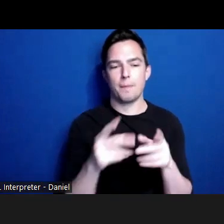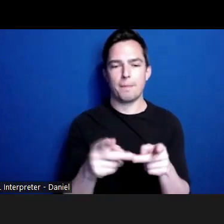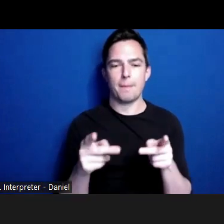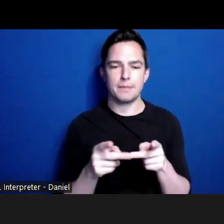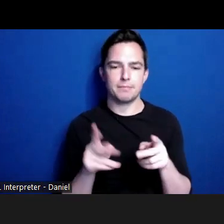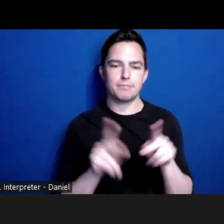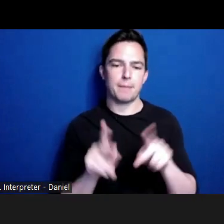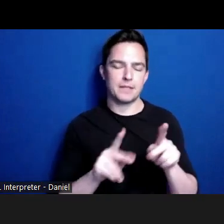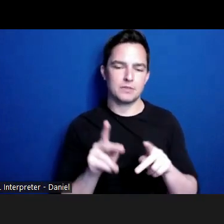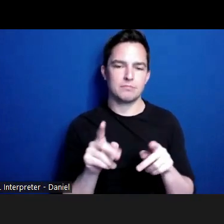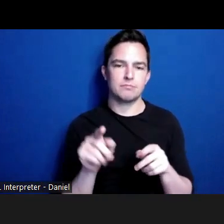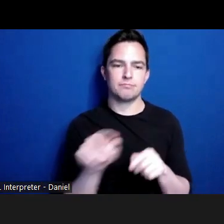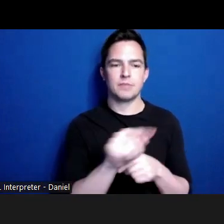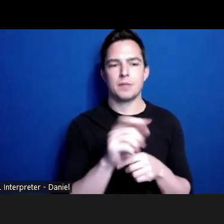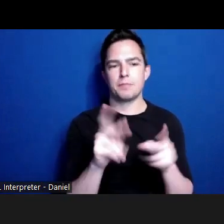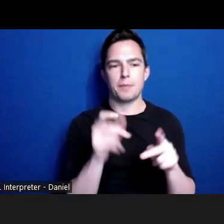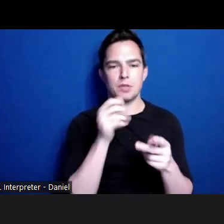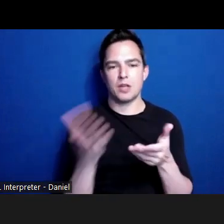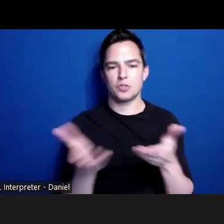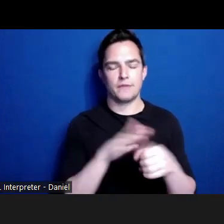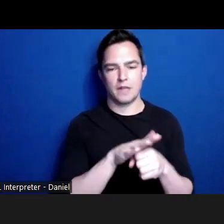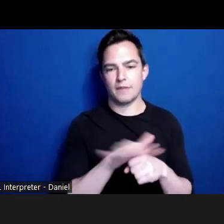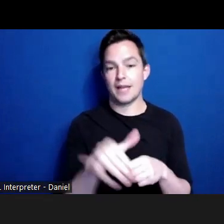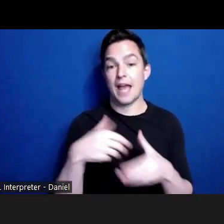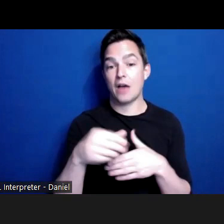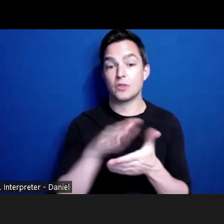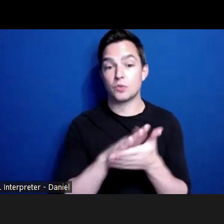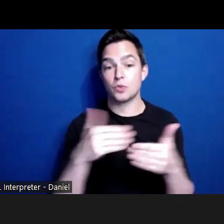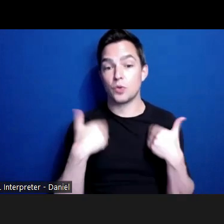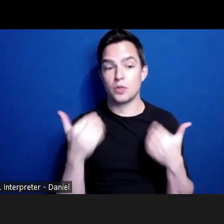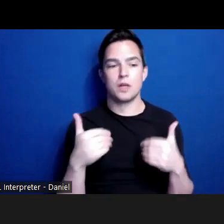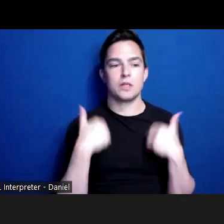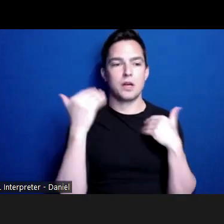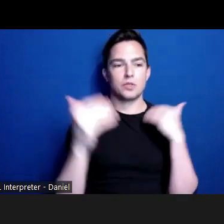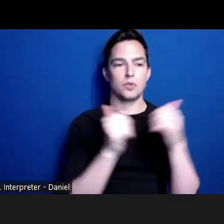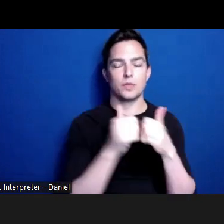or underserved like out-of-school youth and young adults with disabilities, in particular those for